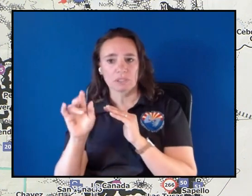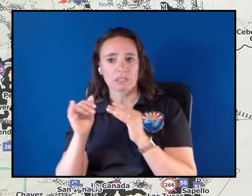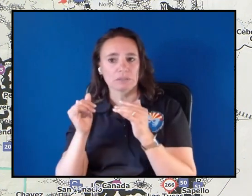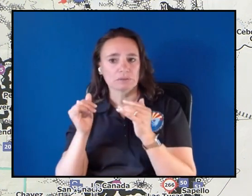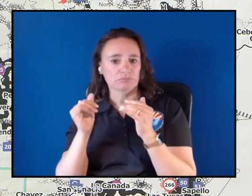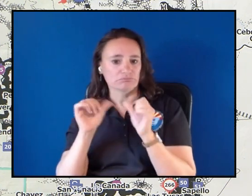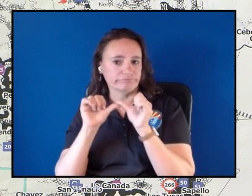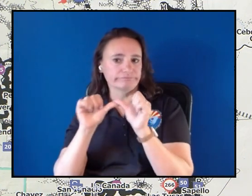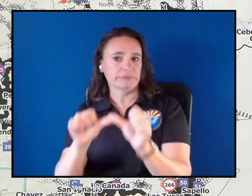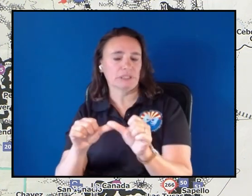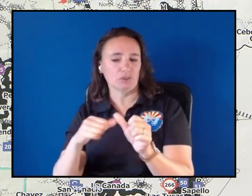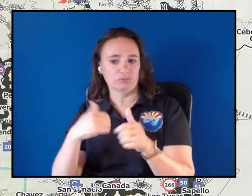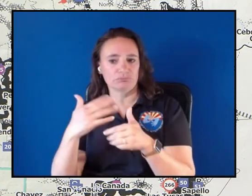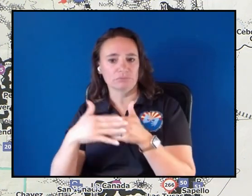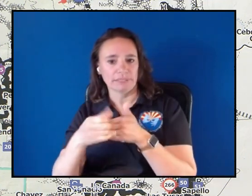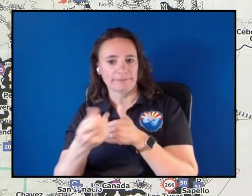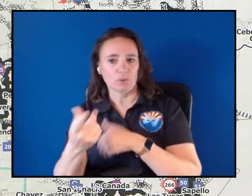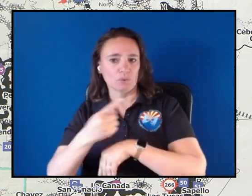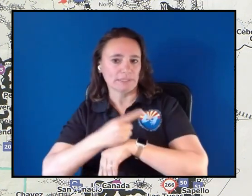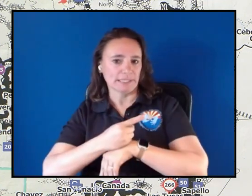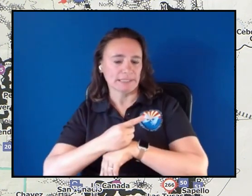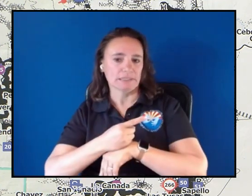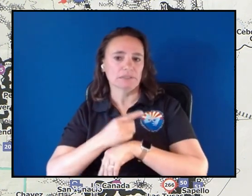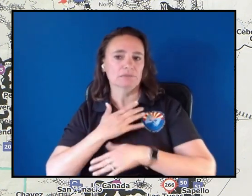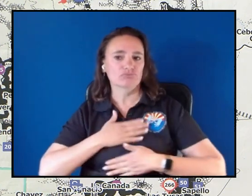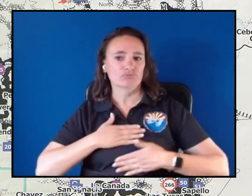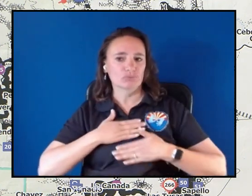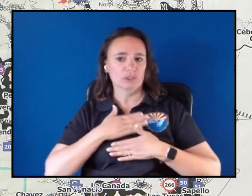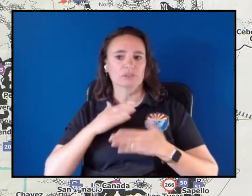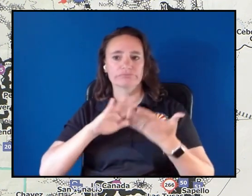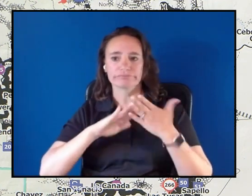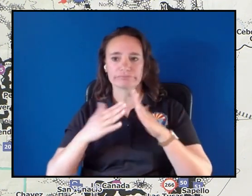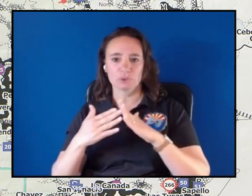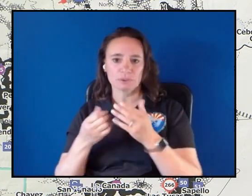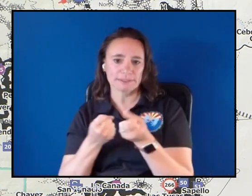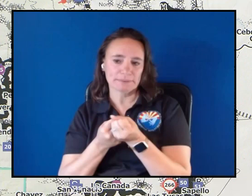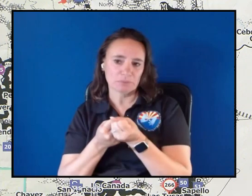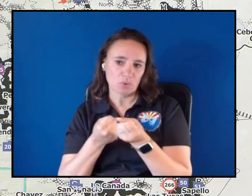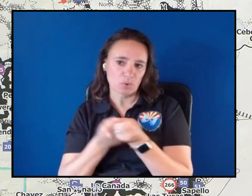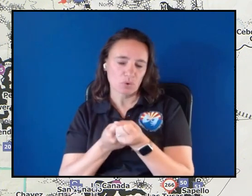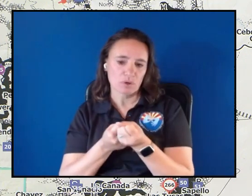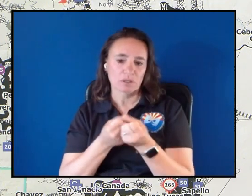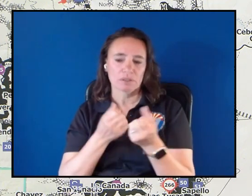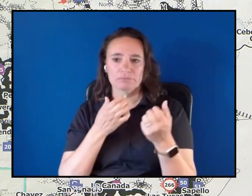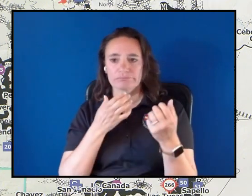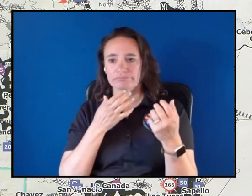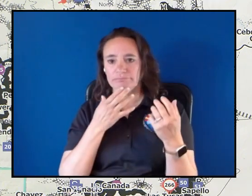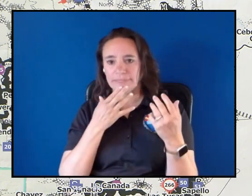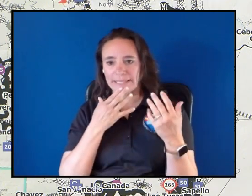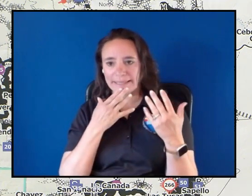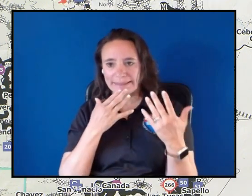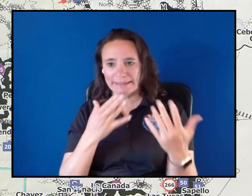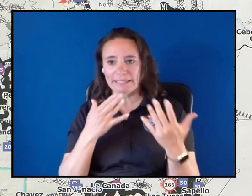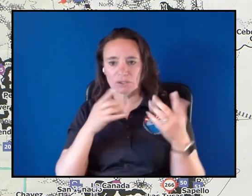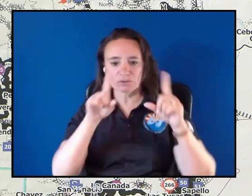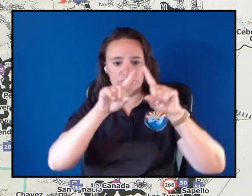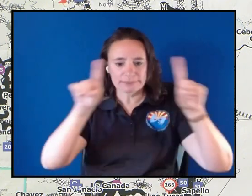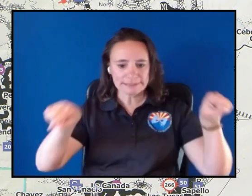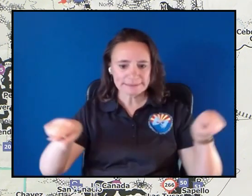So, we appreciate the community support and all the thank you signs that we see around town and the communities.